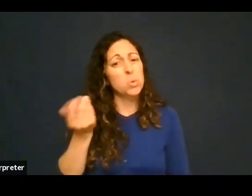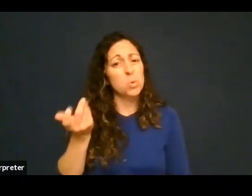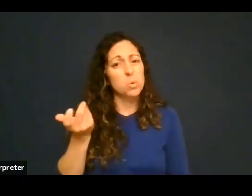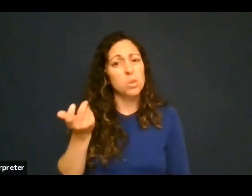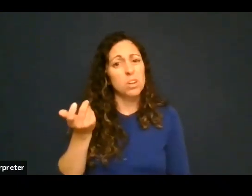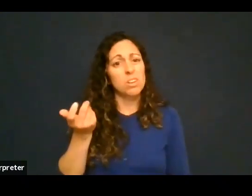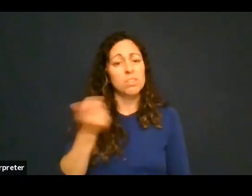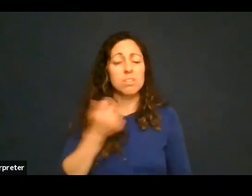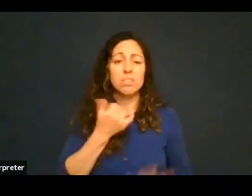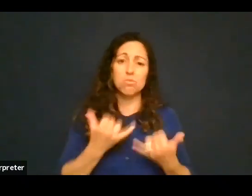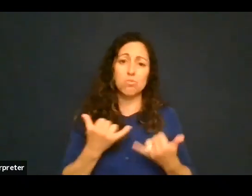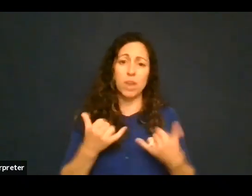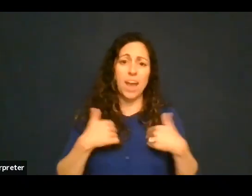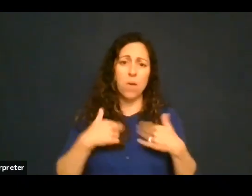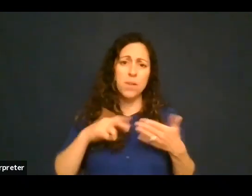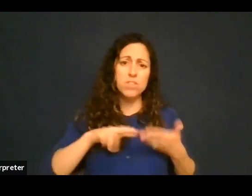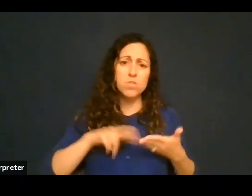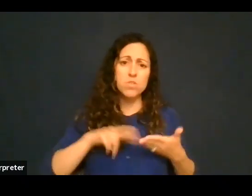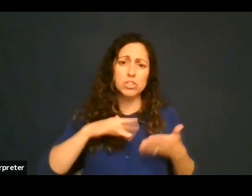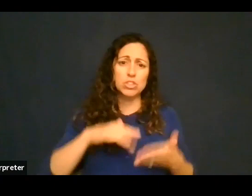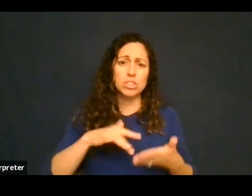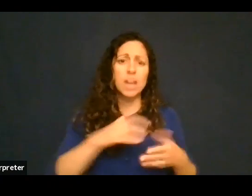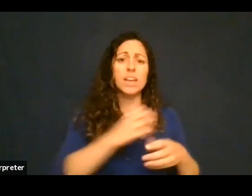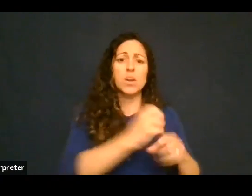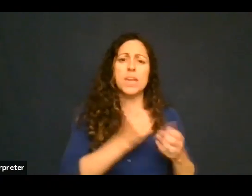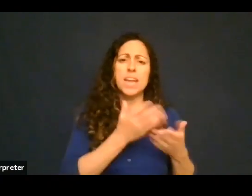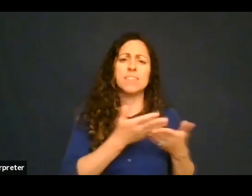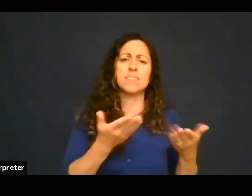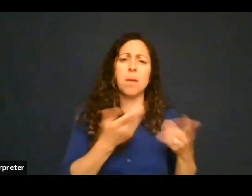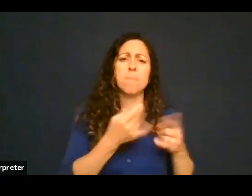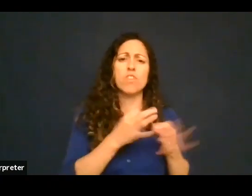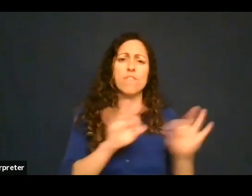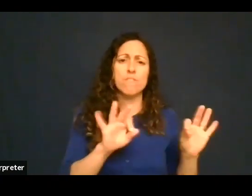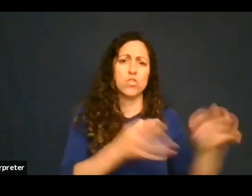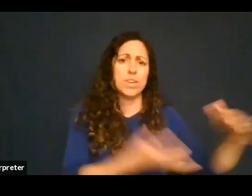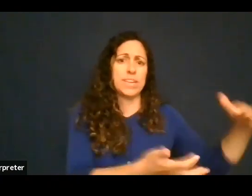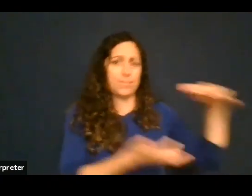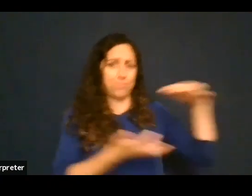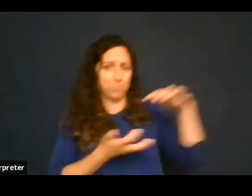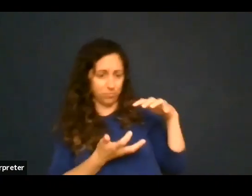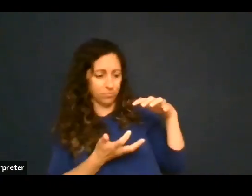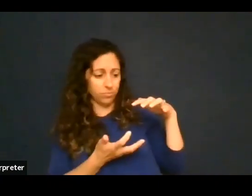from some philanthropic support. But we're doing the counseling, also, for free to the patient.